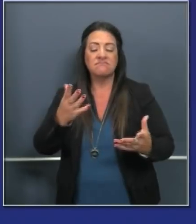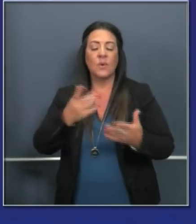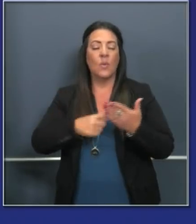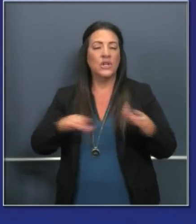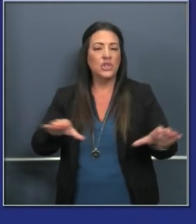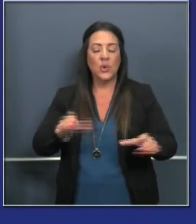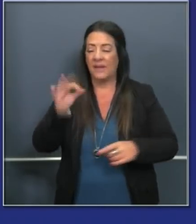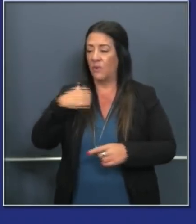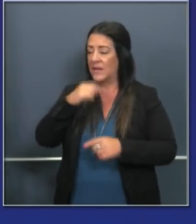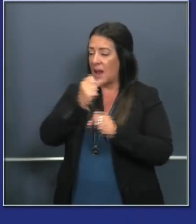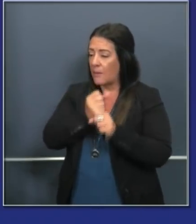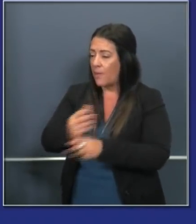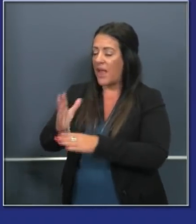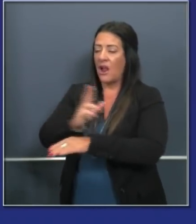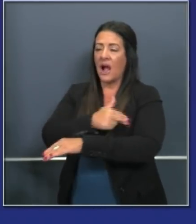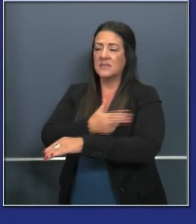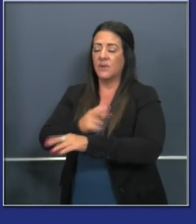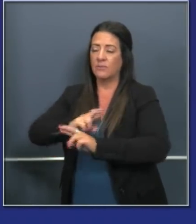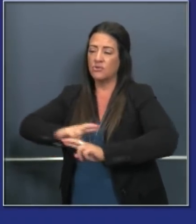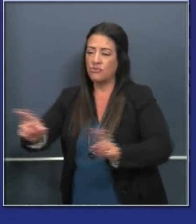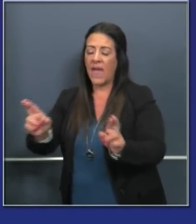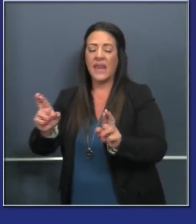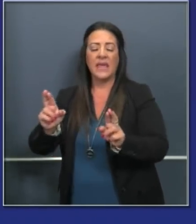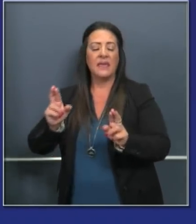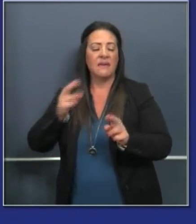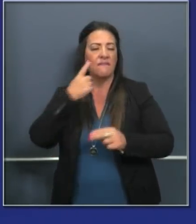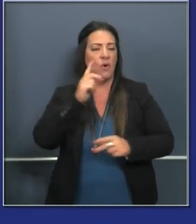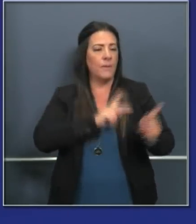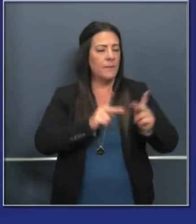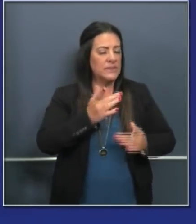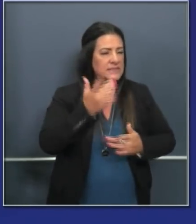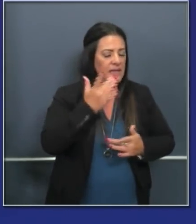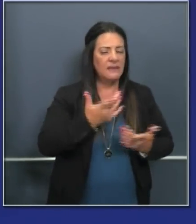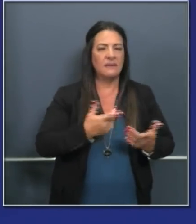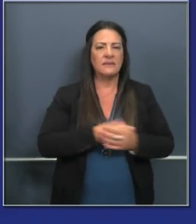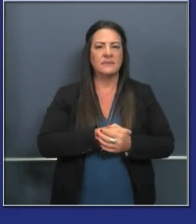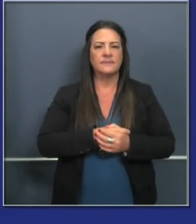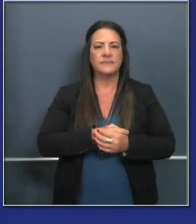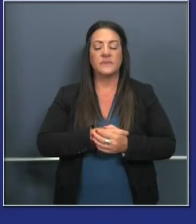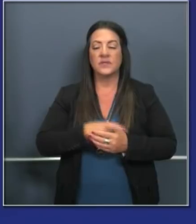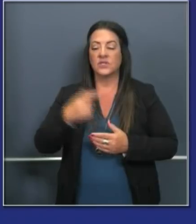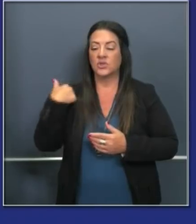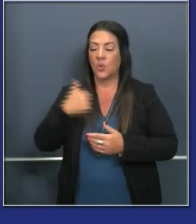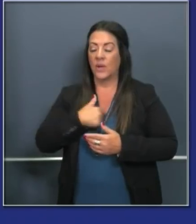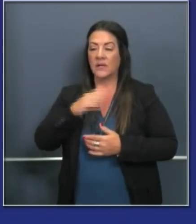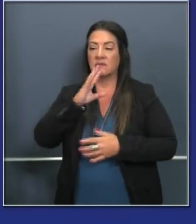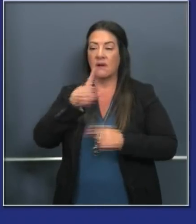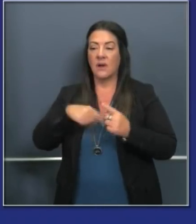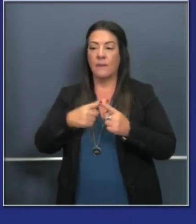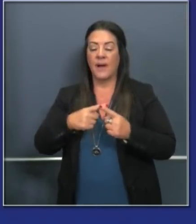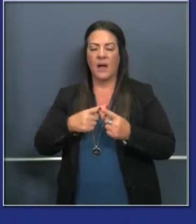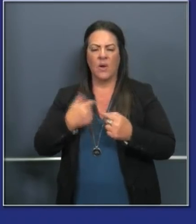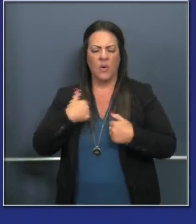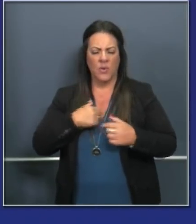TRANSMISSIONS OF THE VIRUS. AND ITS CONSEQUENCES THE BANK IMPACT ON THE HOSPITAL CARE DELIVERY SYSTEM ON THE HEALTH